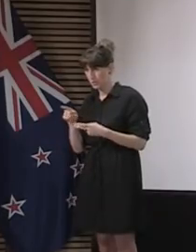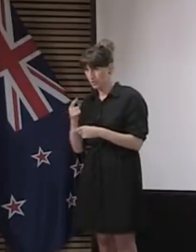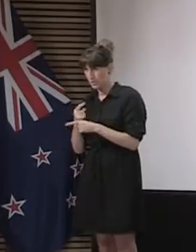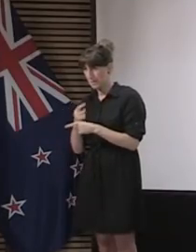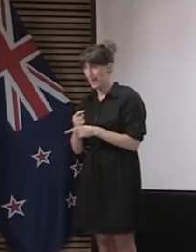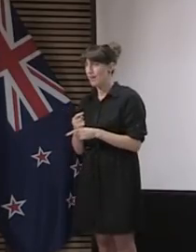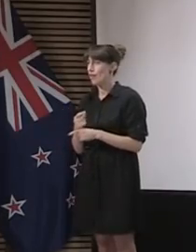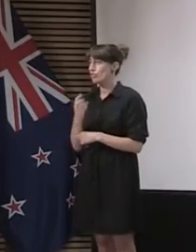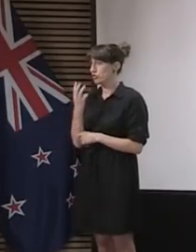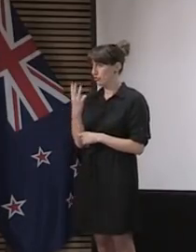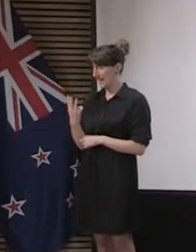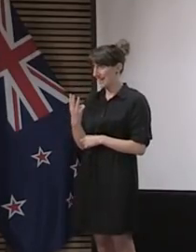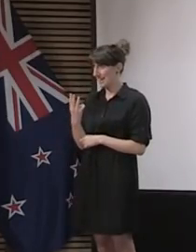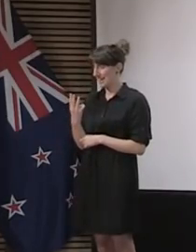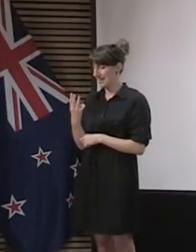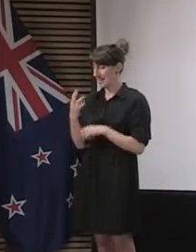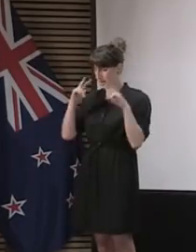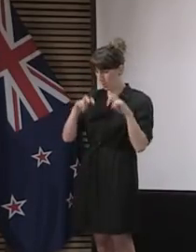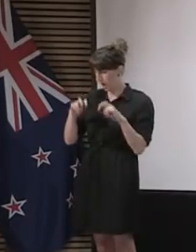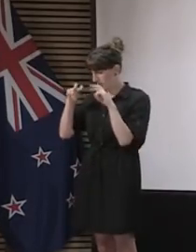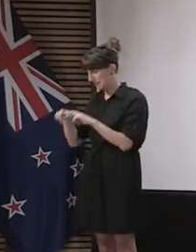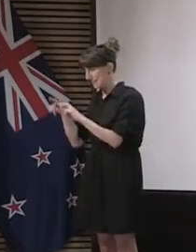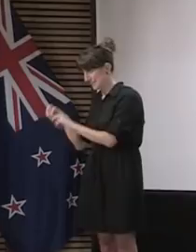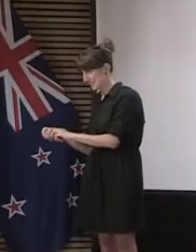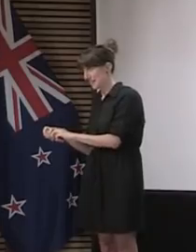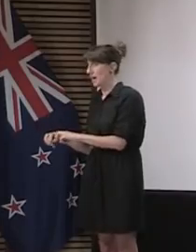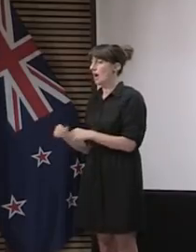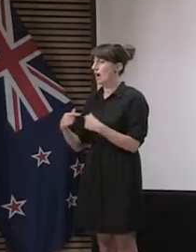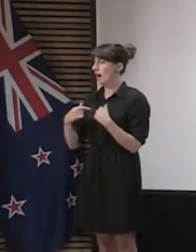I am aware ofthe ombudsman's inquiries andI have asked my team to do areview.